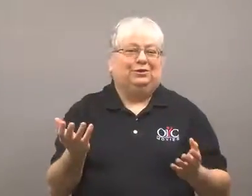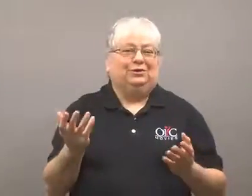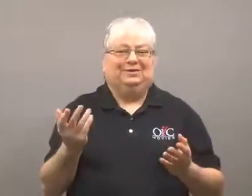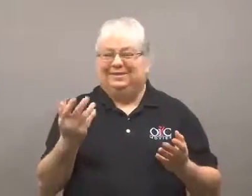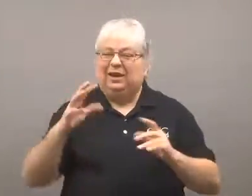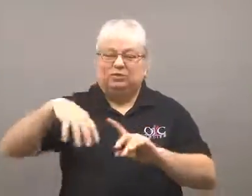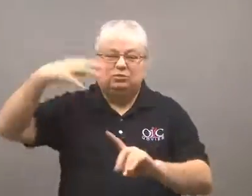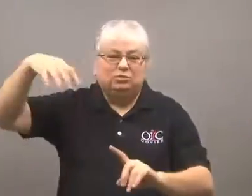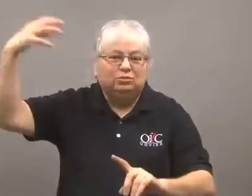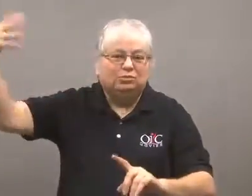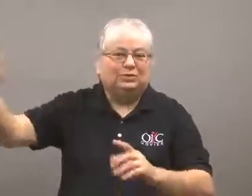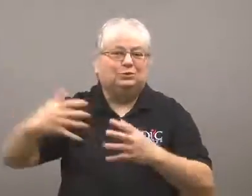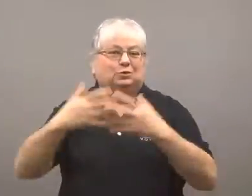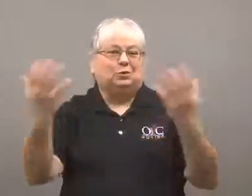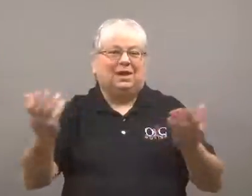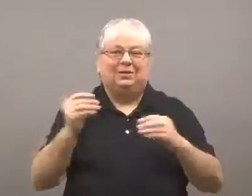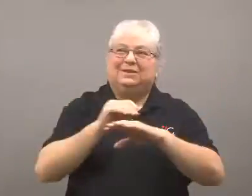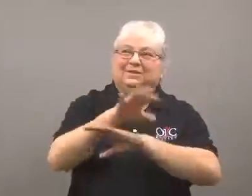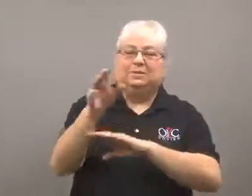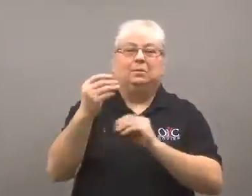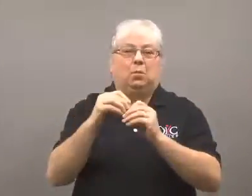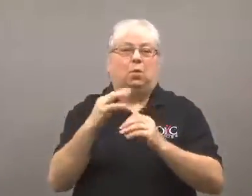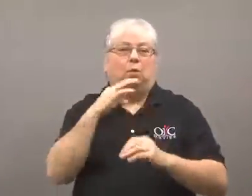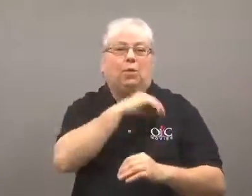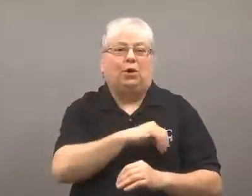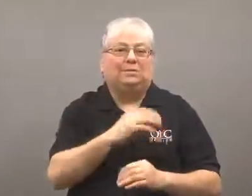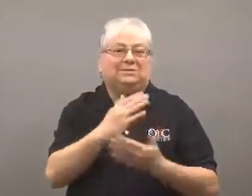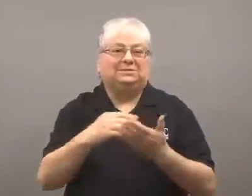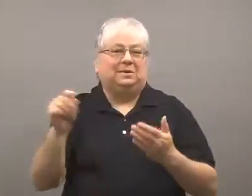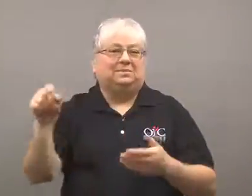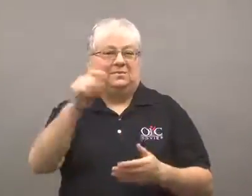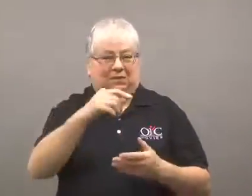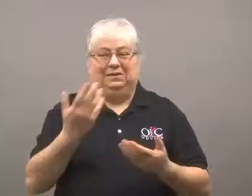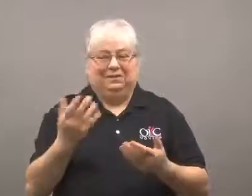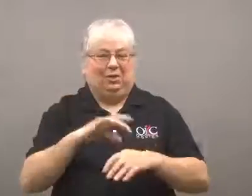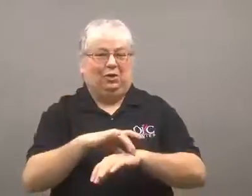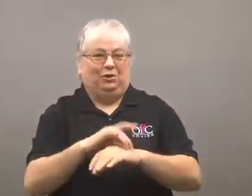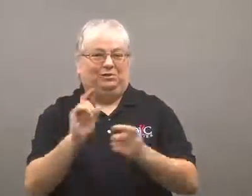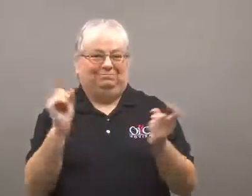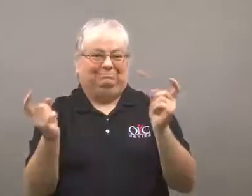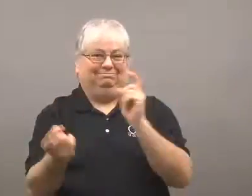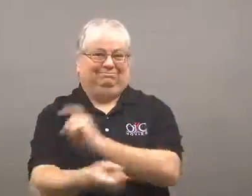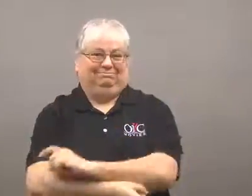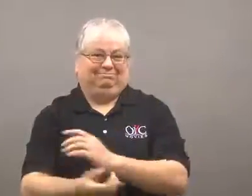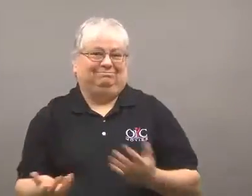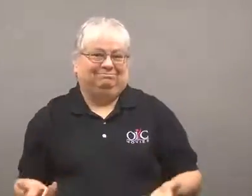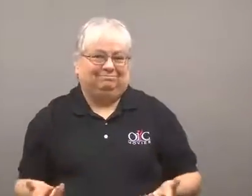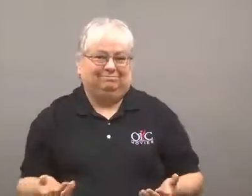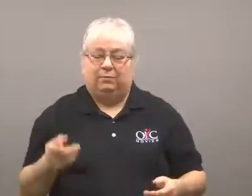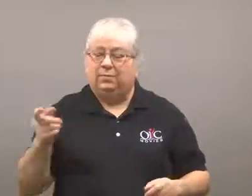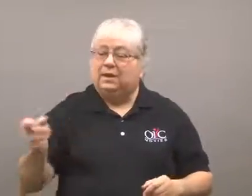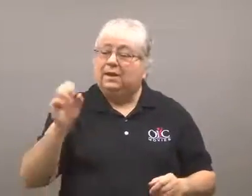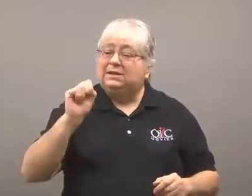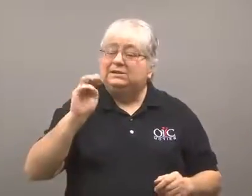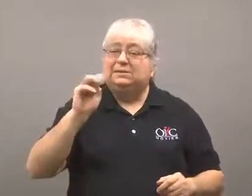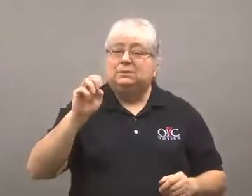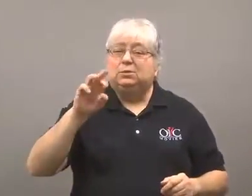Excess emissions has caused global warming in some areas. The earth's climate is changing.